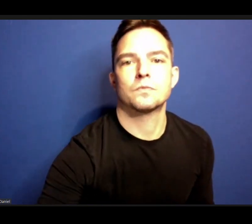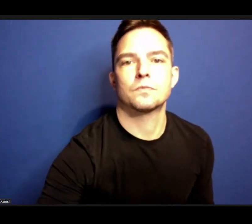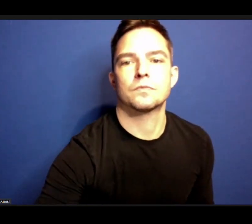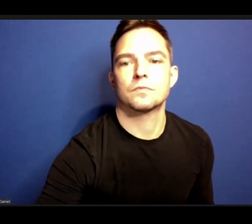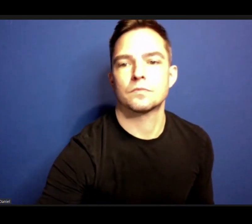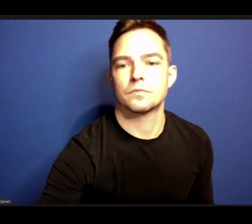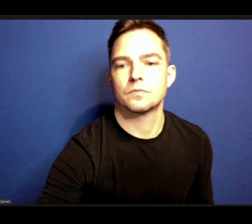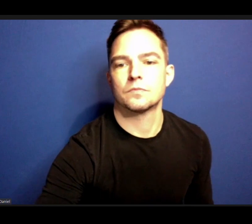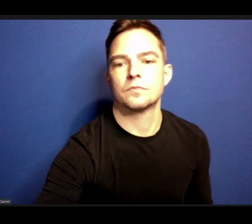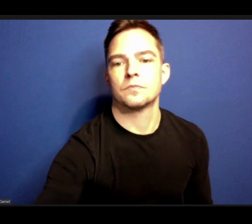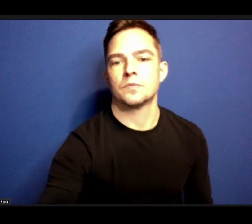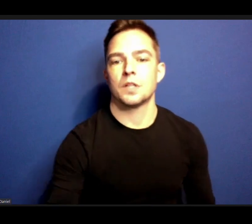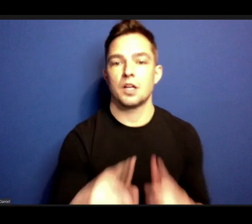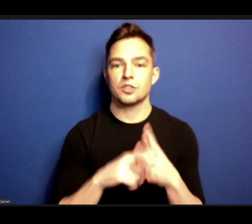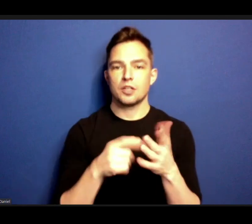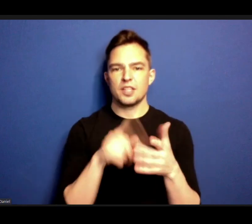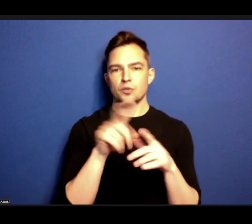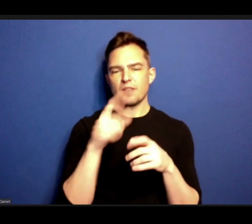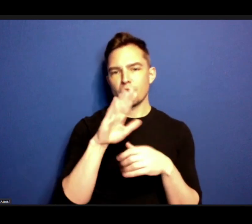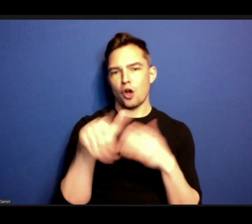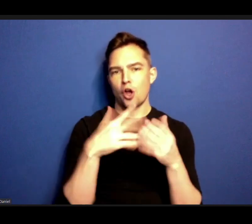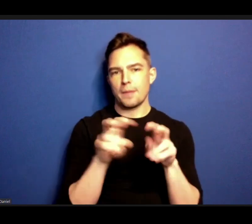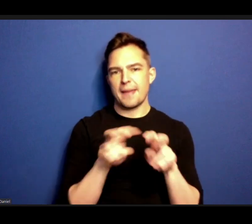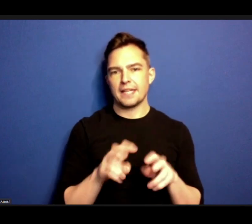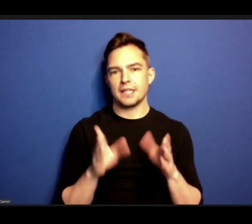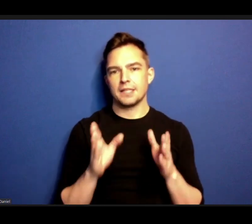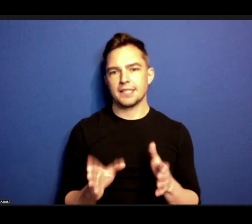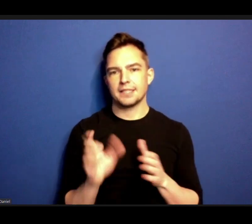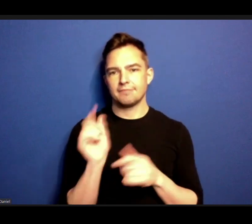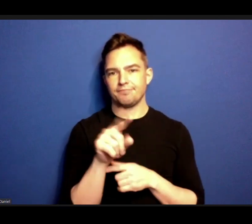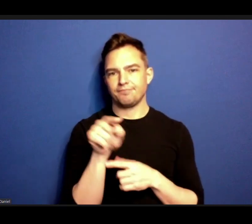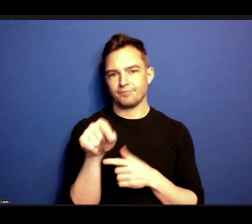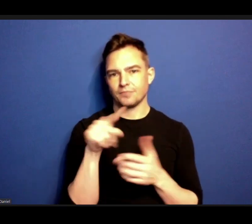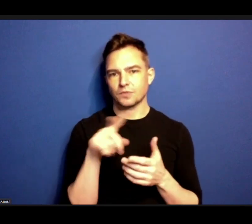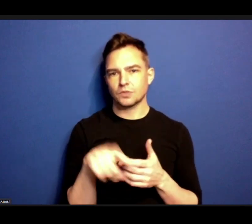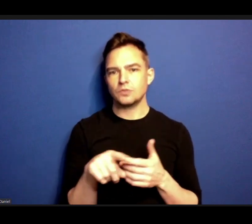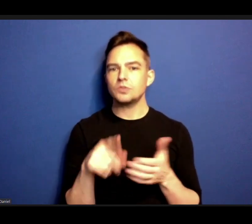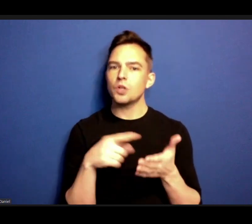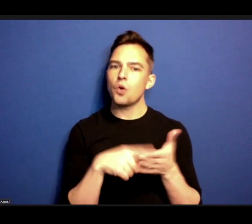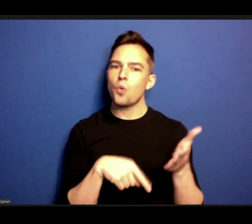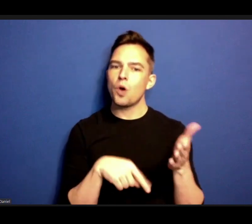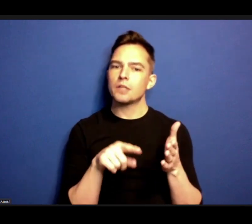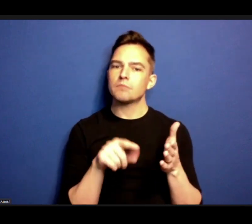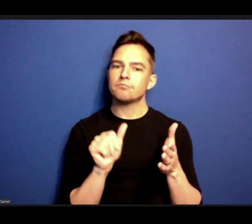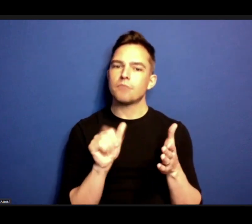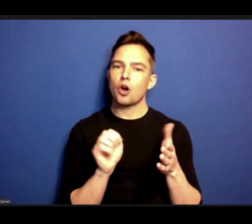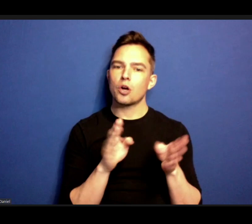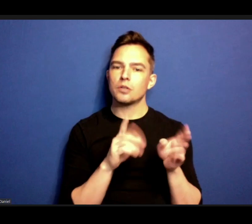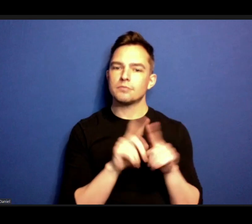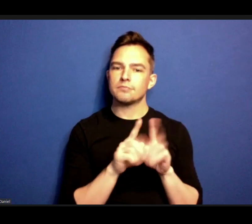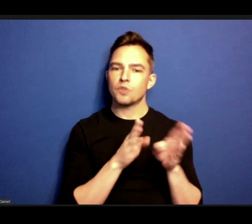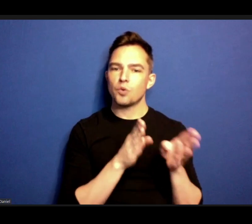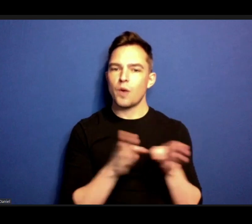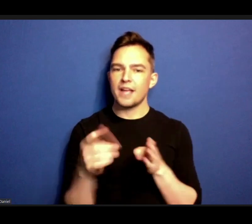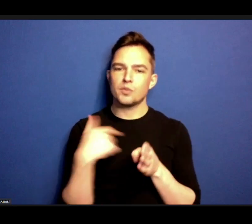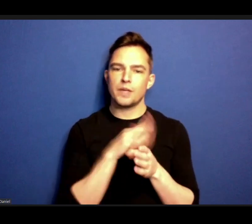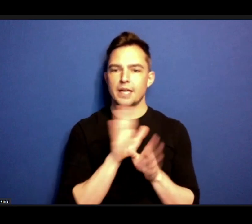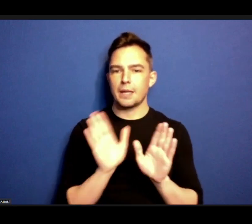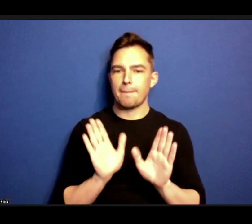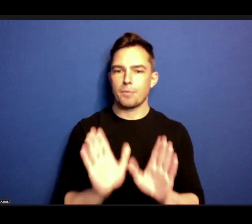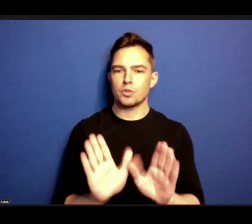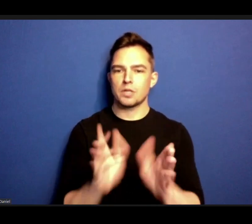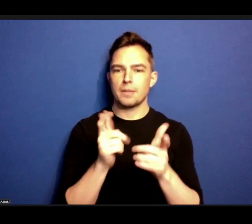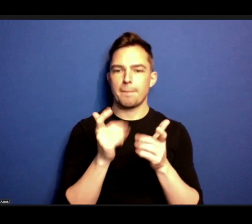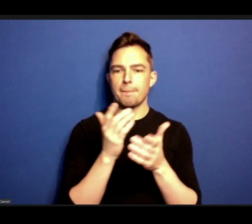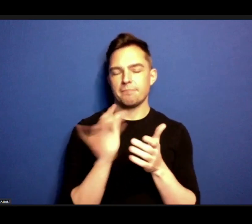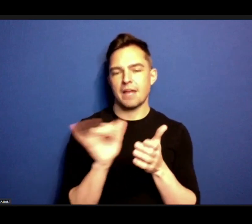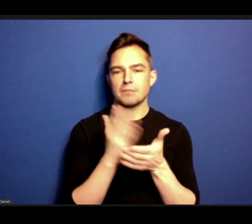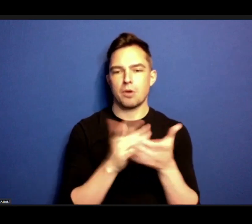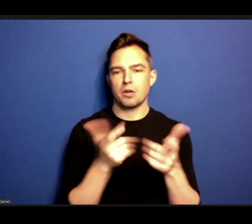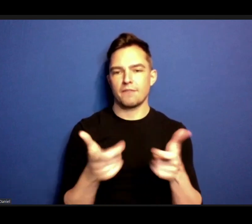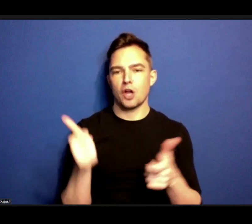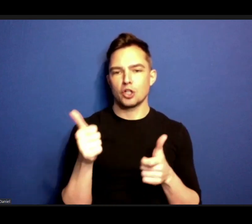the panellists. What are ways we can push as part of a larger provincial strategy to